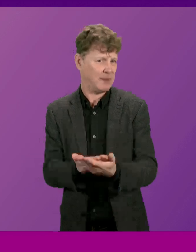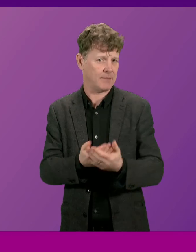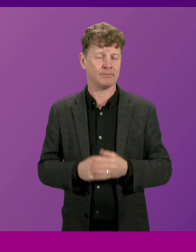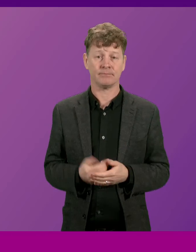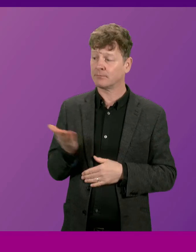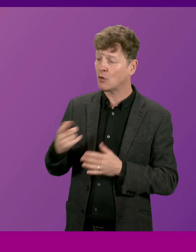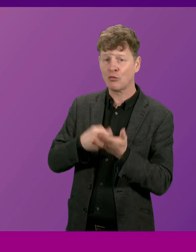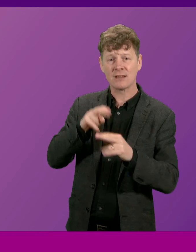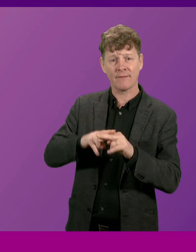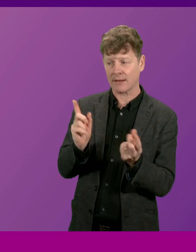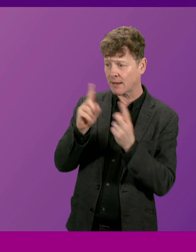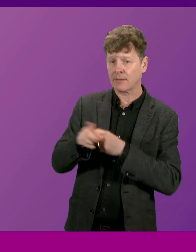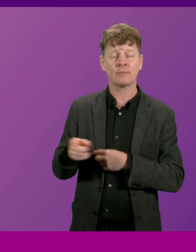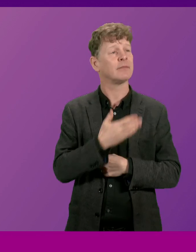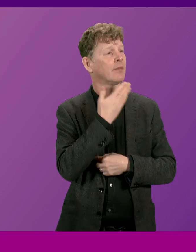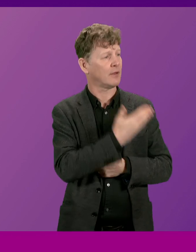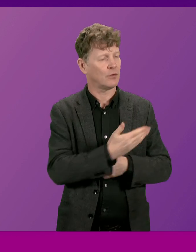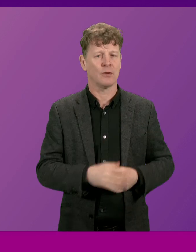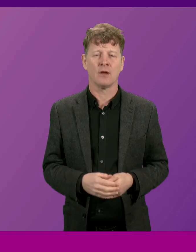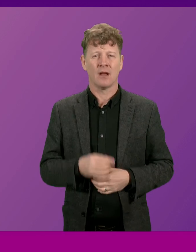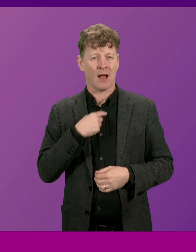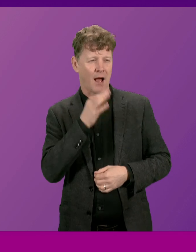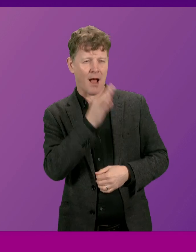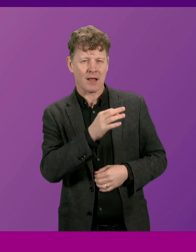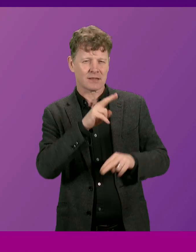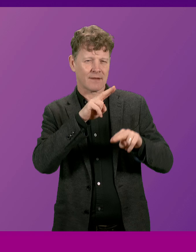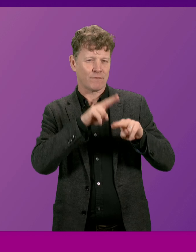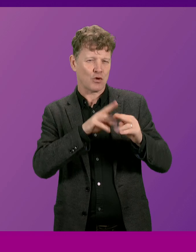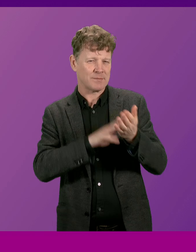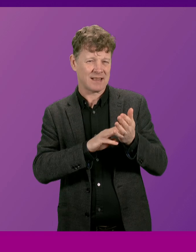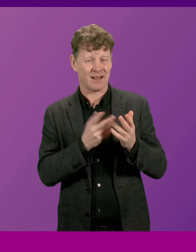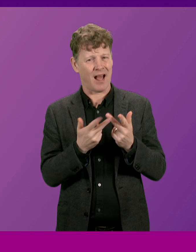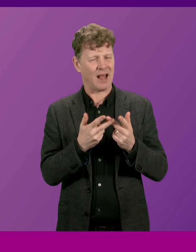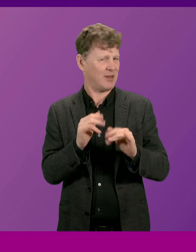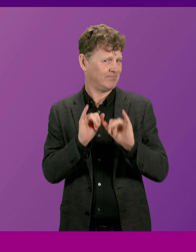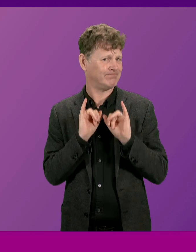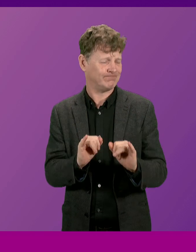I want to ask the First Minister about another horrific case involving a plea